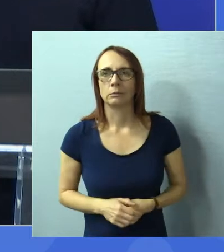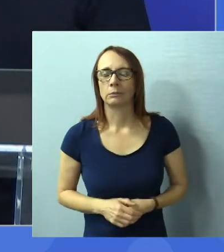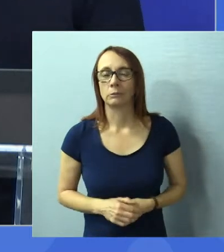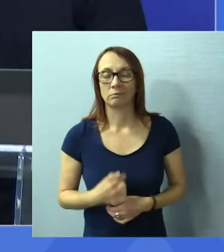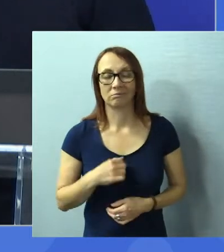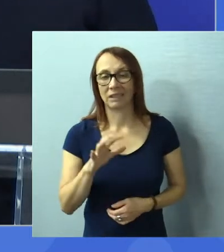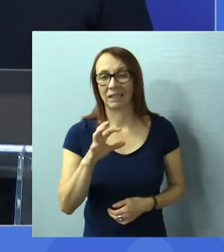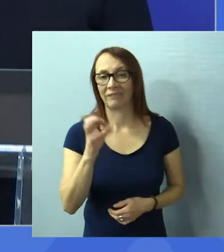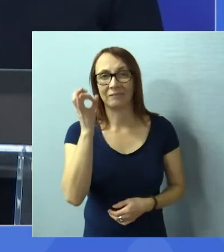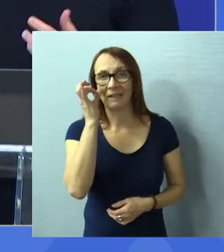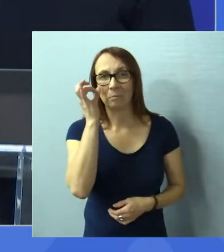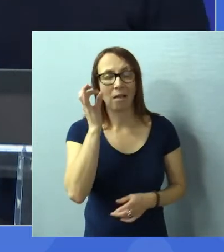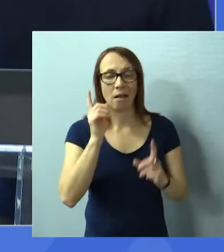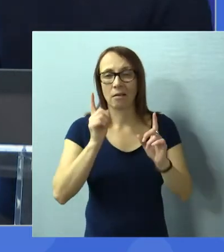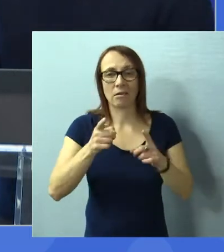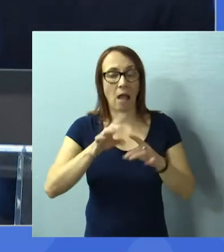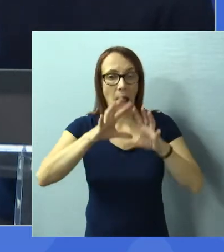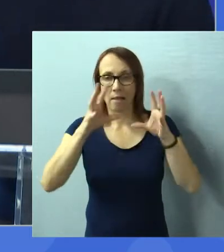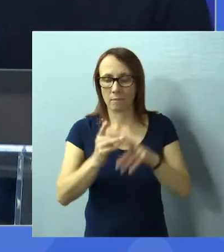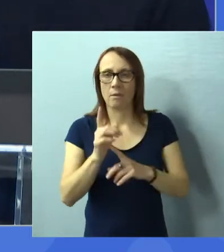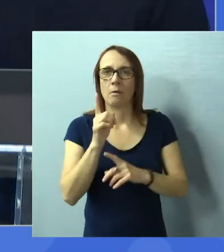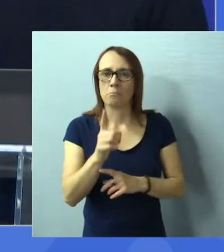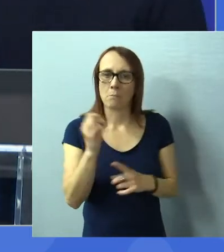that Nicola went over but some key points that I think are what remained in